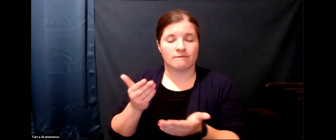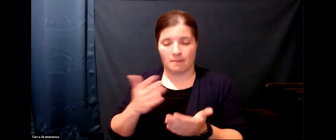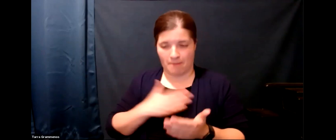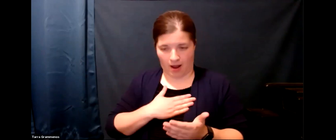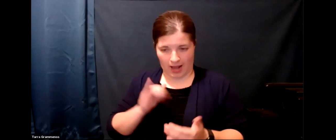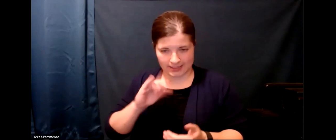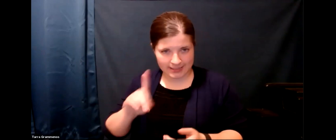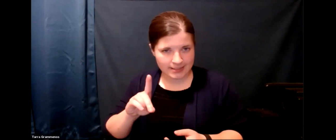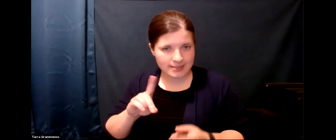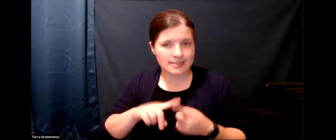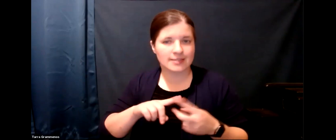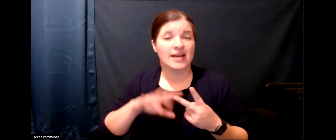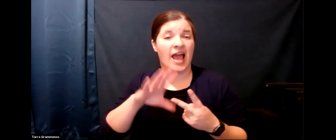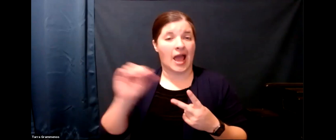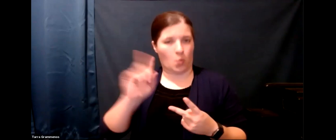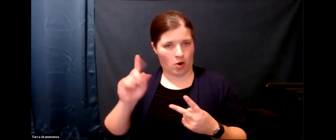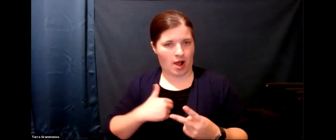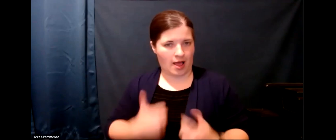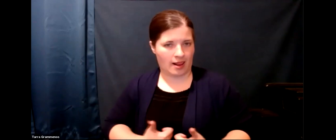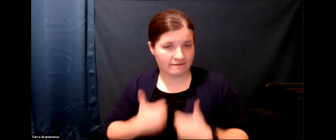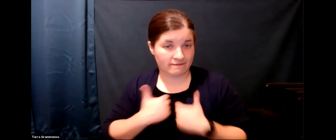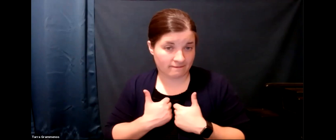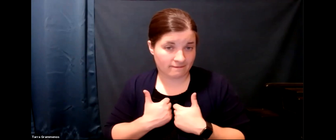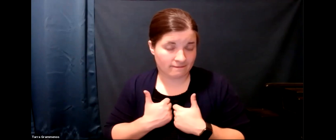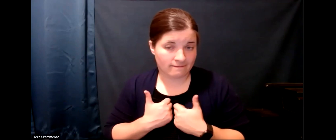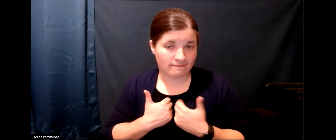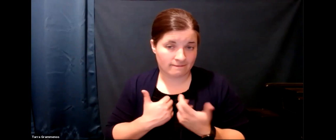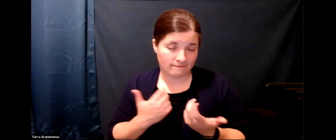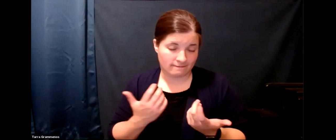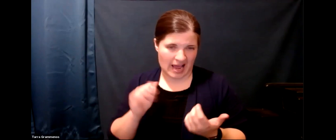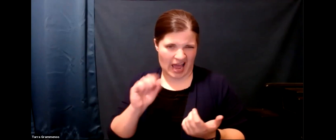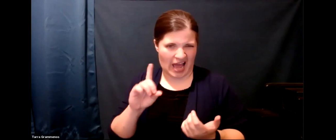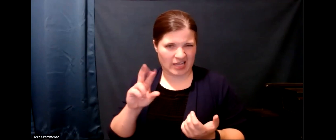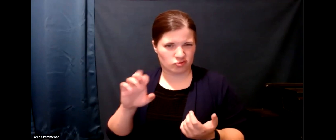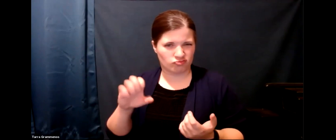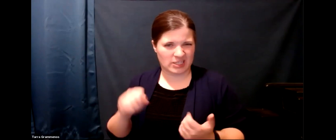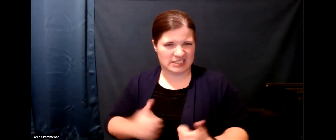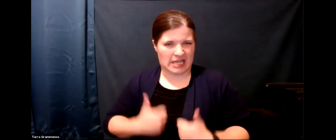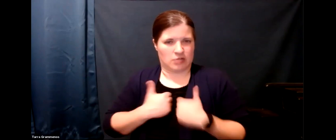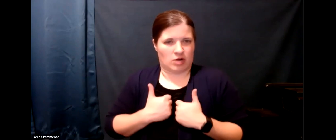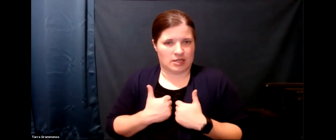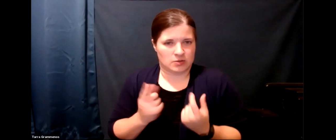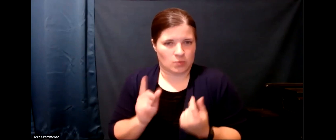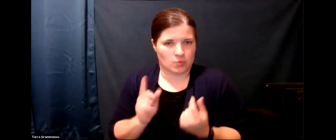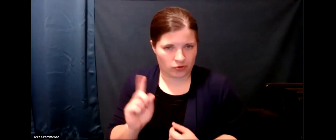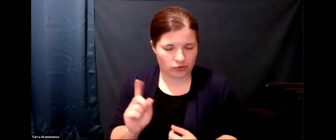and their residence, their address, if you will, but